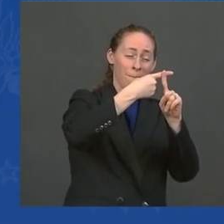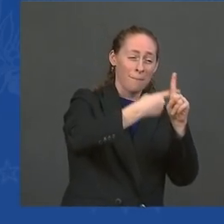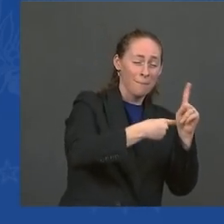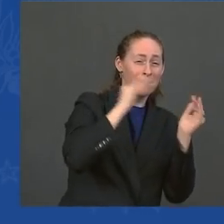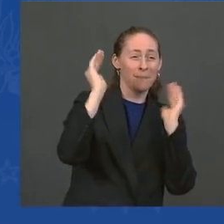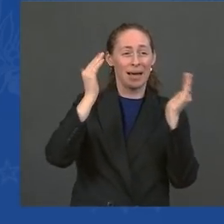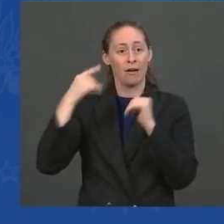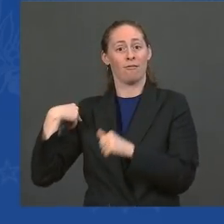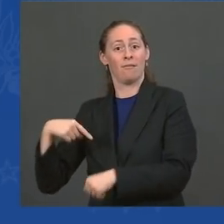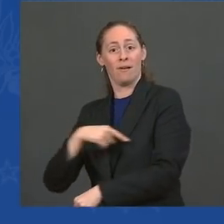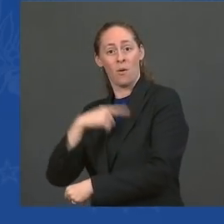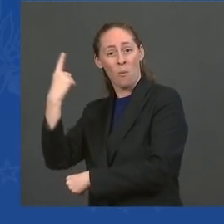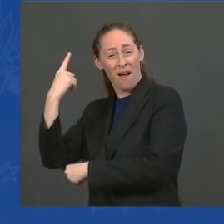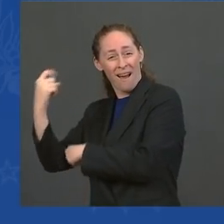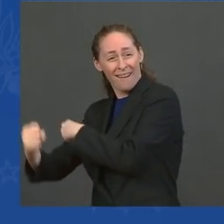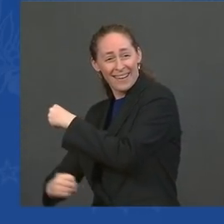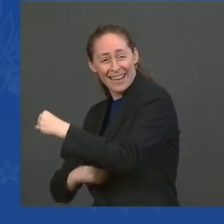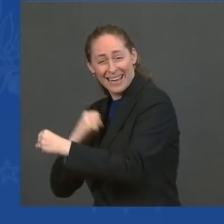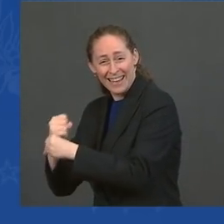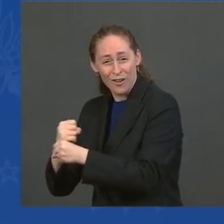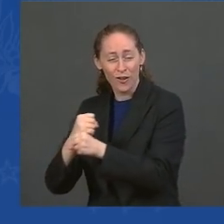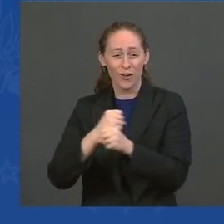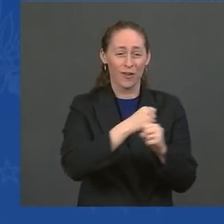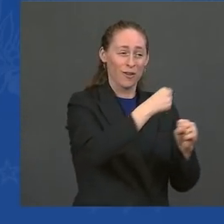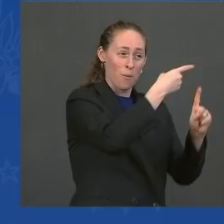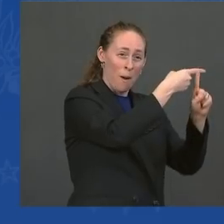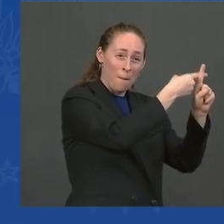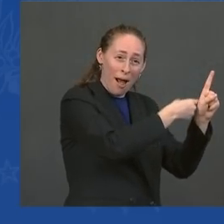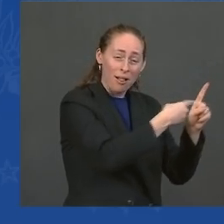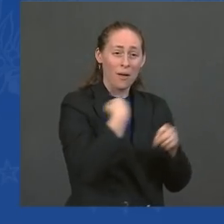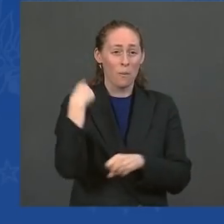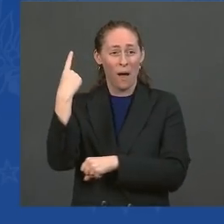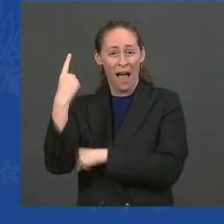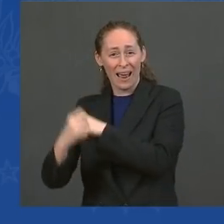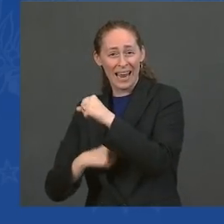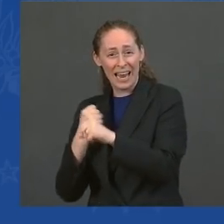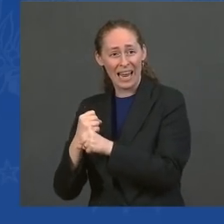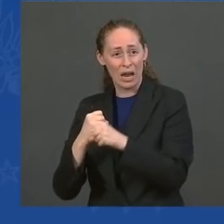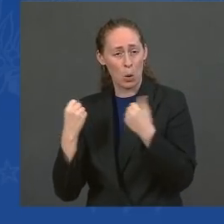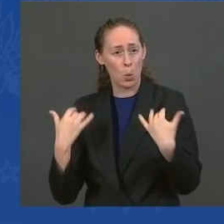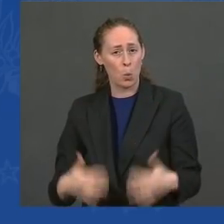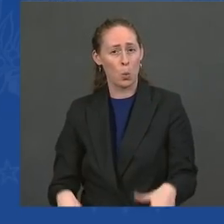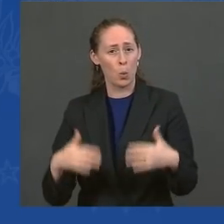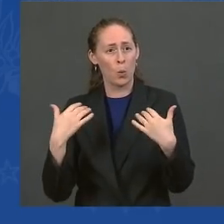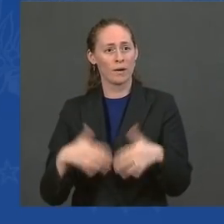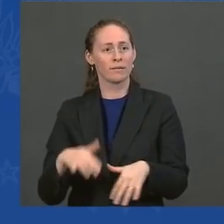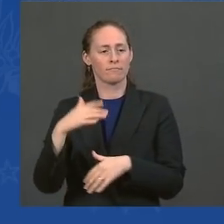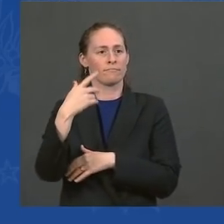You can see it in the sector after sector: Other countries are speeding up and America is falling behind.